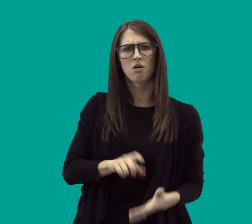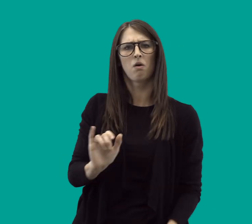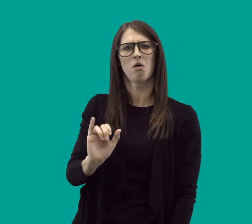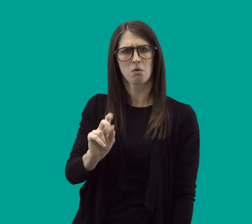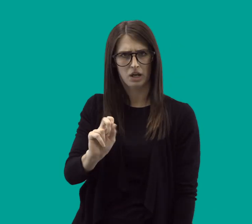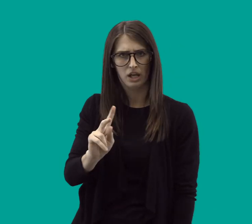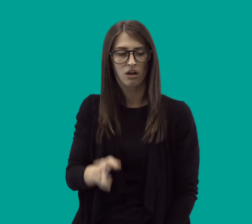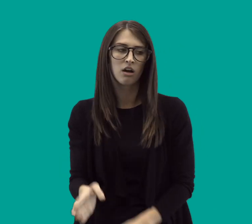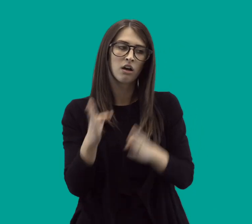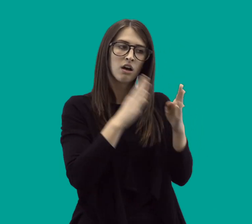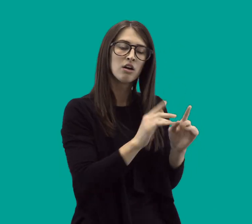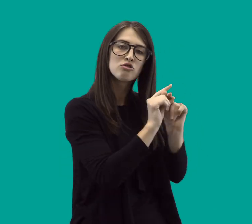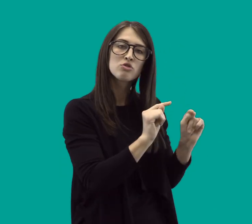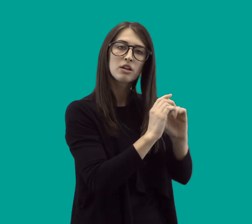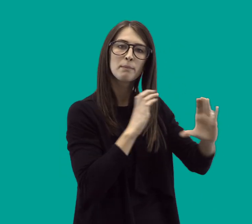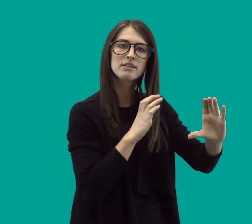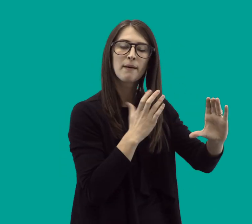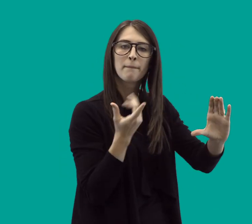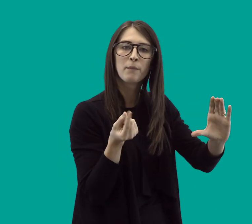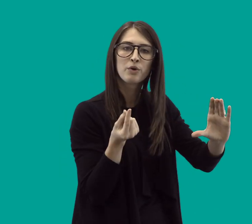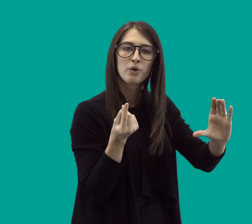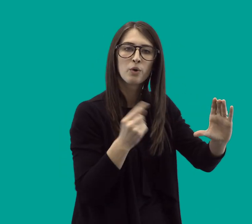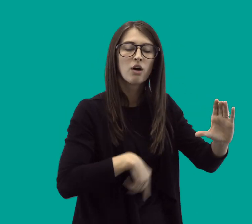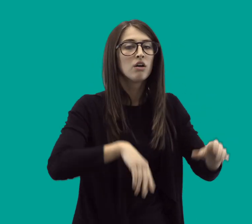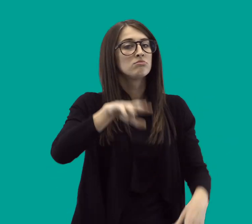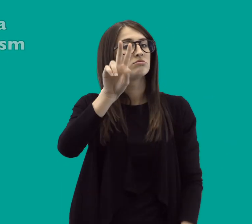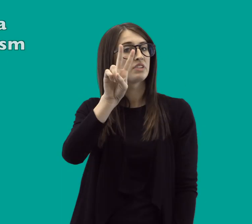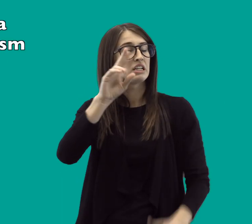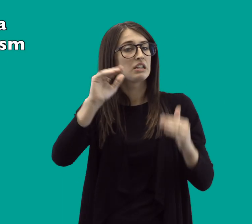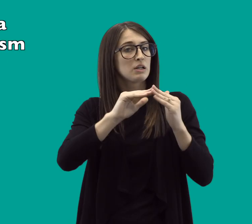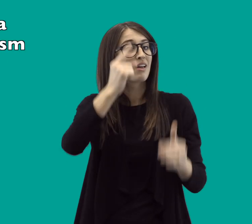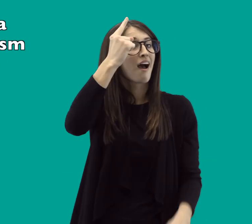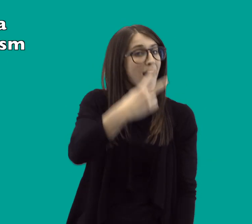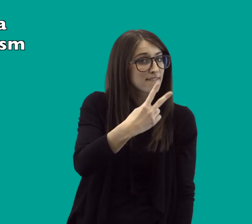They start to make connections Now they look at the formula for triangular prisms